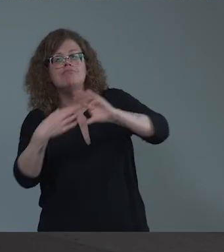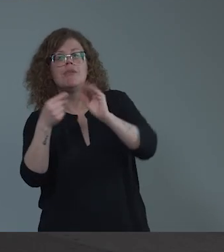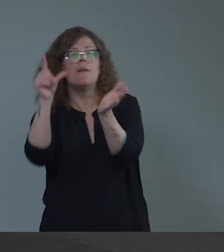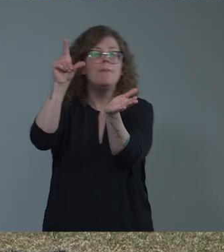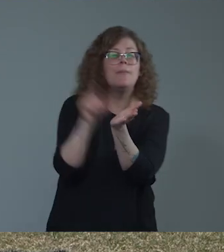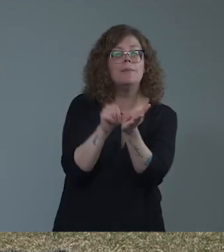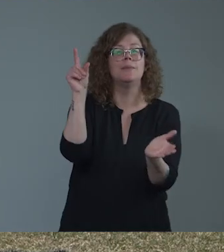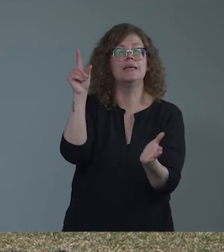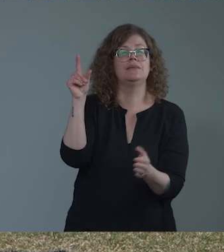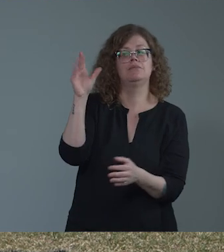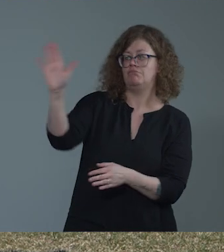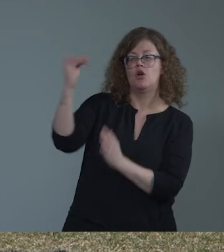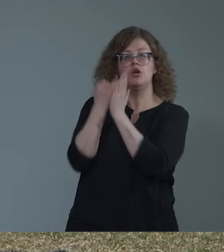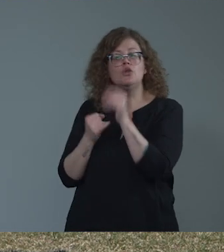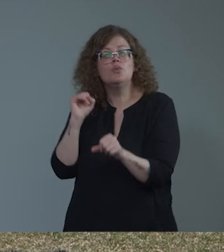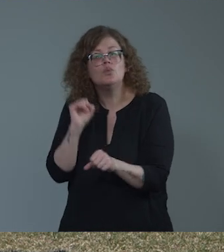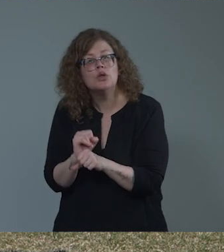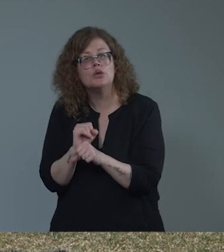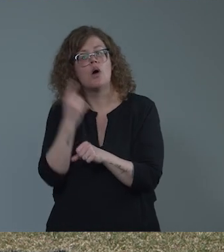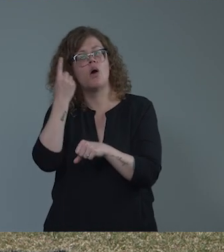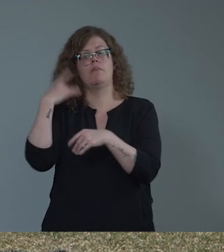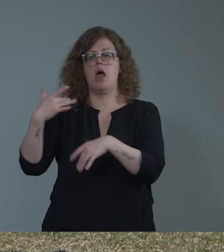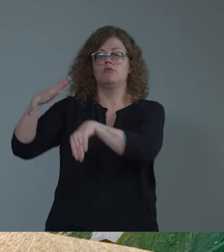It's really not up to anyone to change, change the artwork